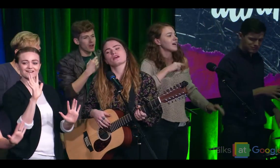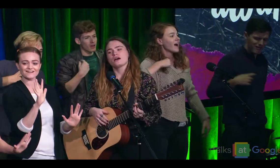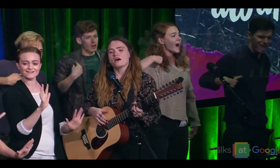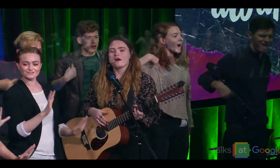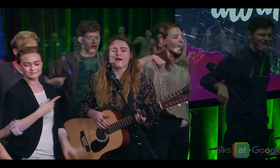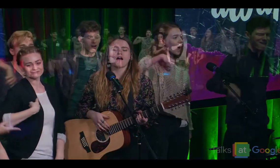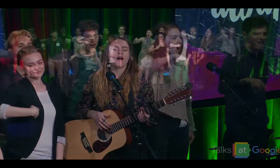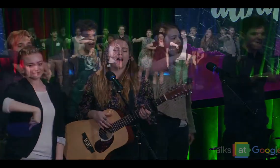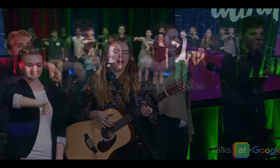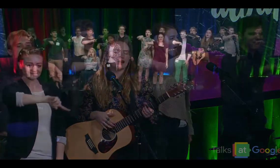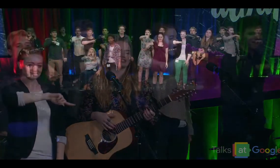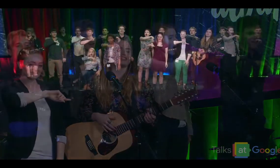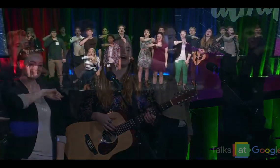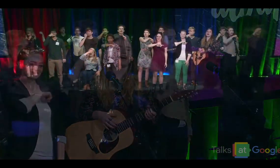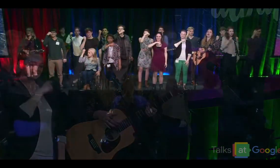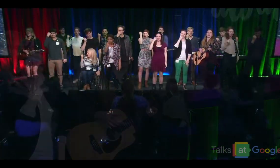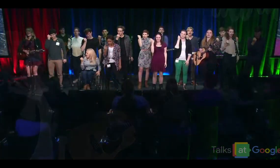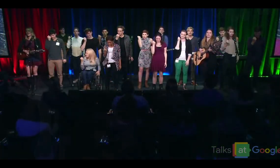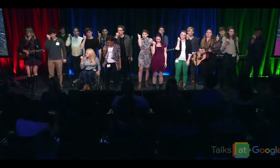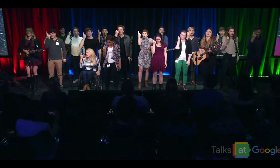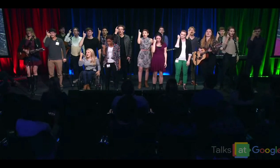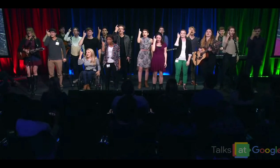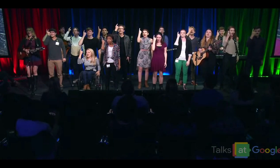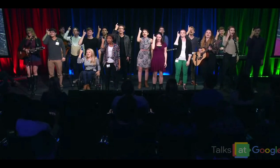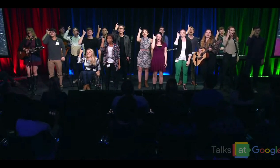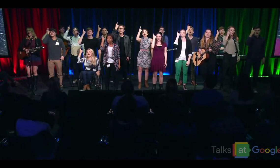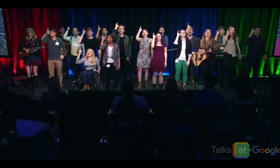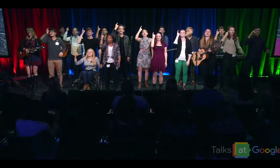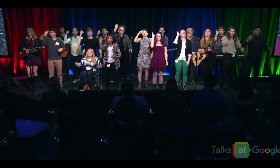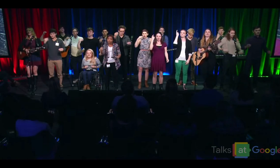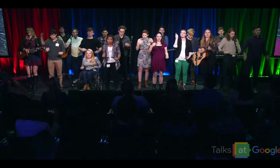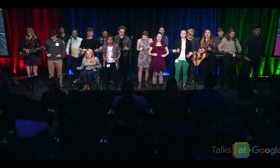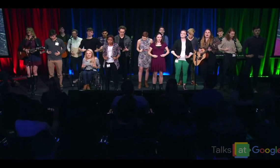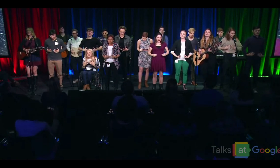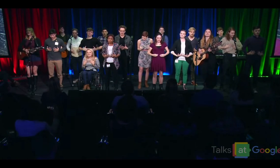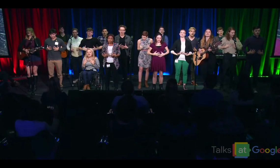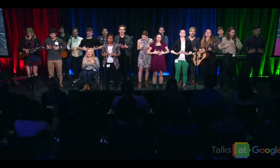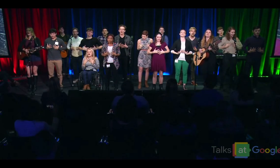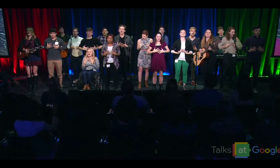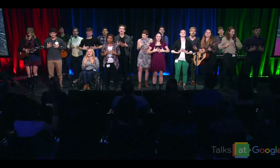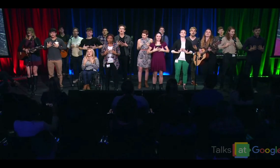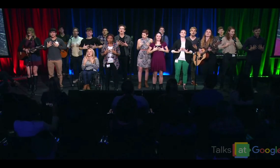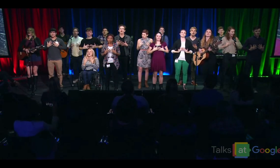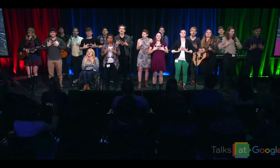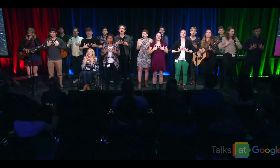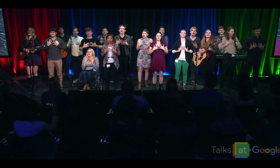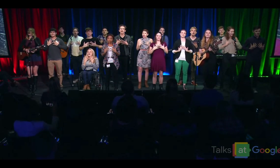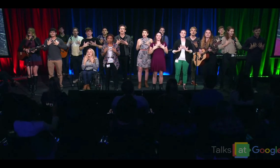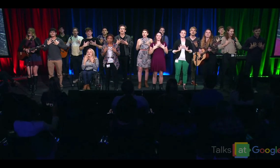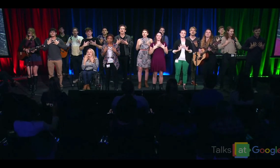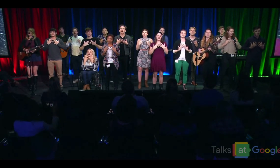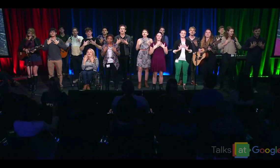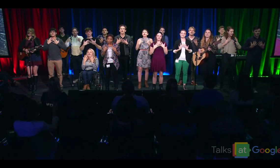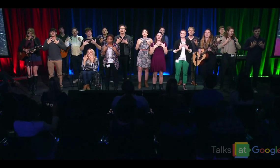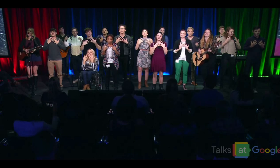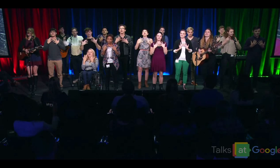All shall know the wonder